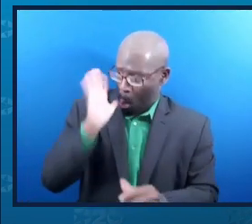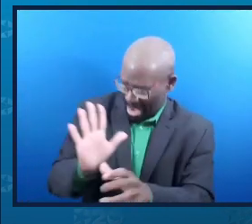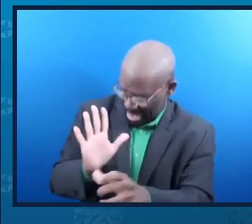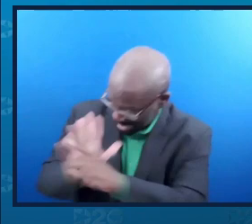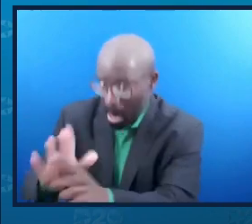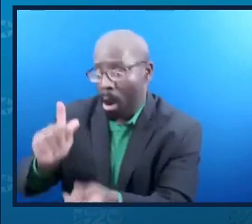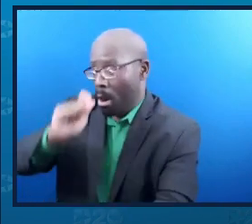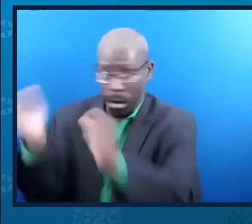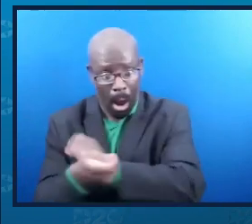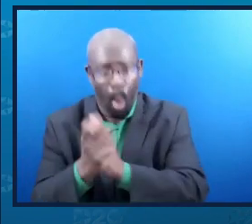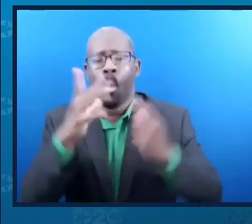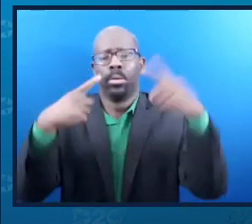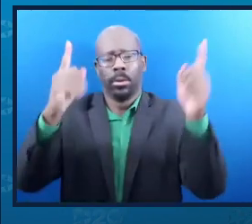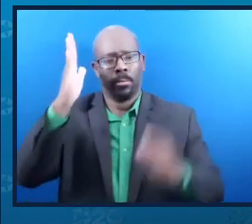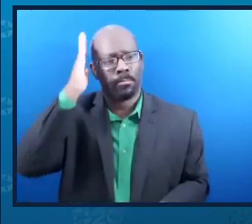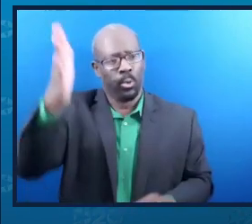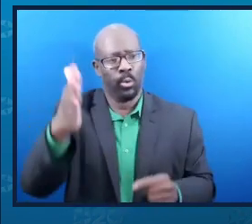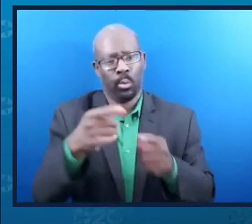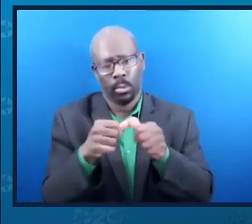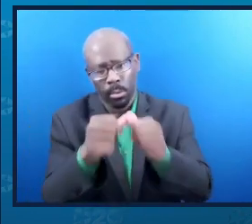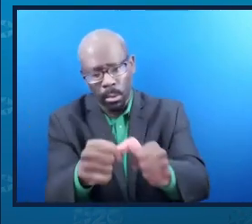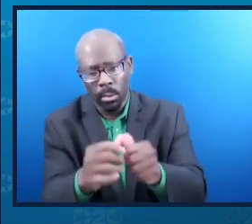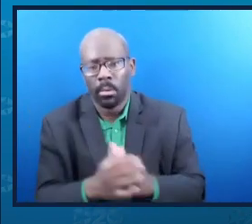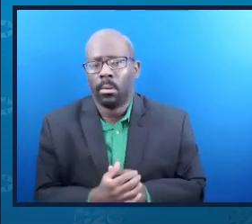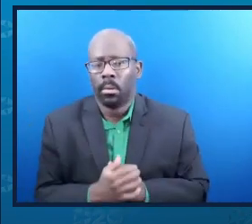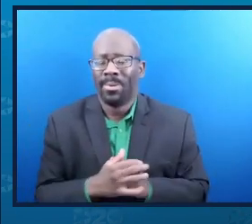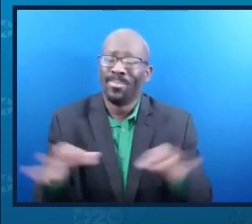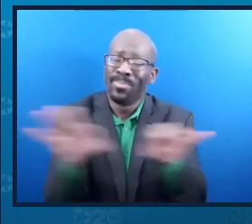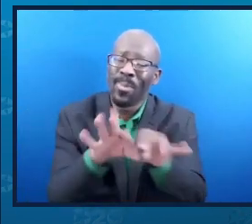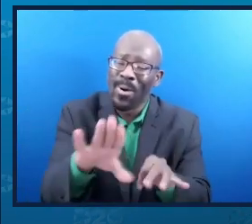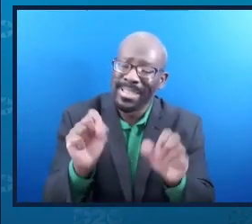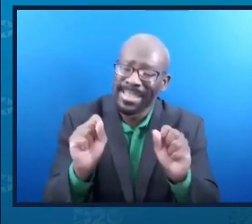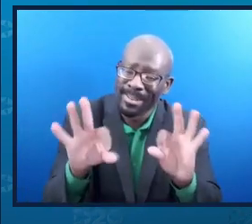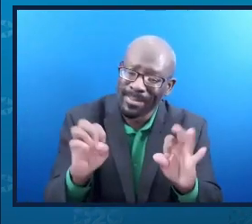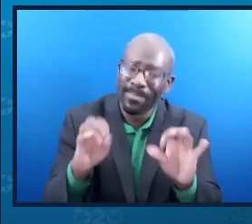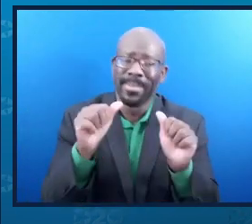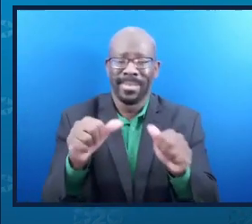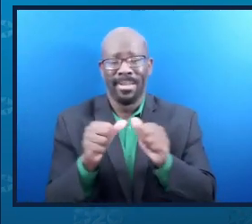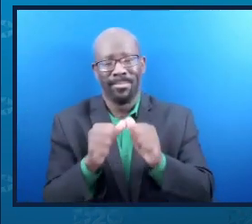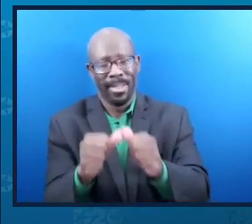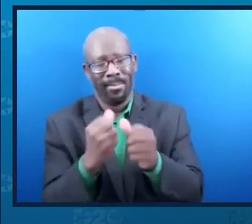THE DAYS TO COME.